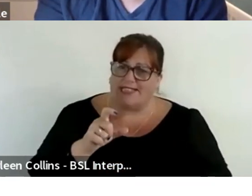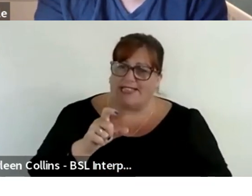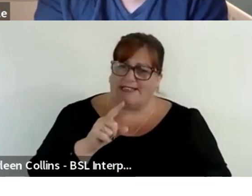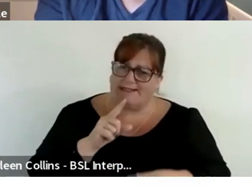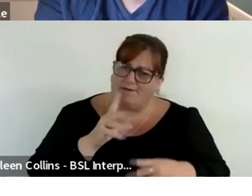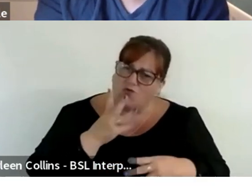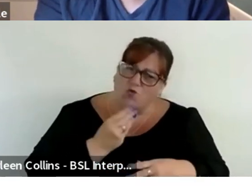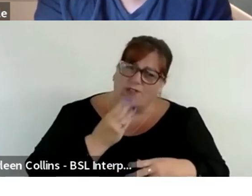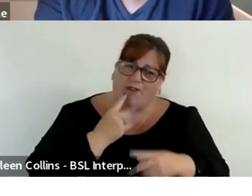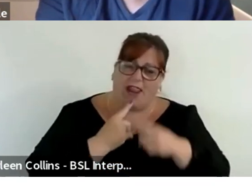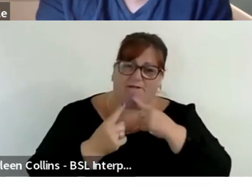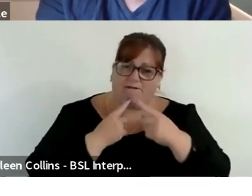We really appreciate it.